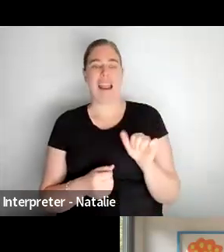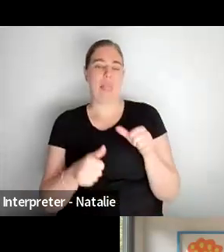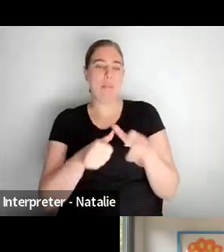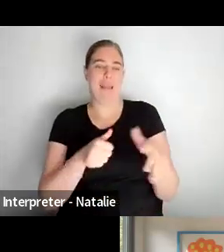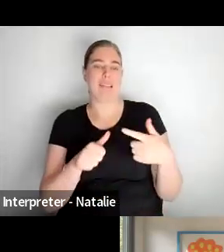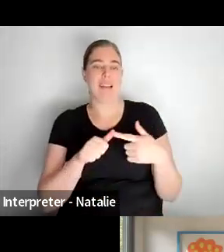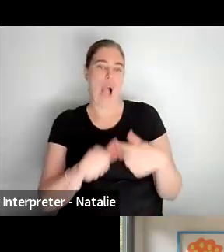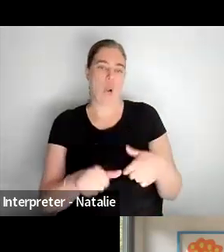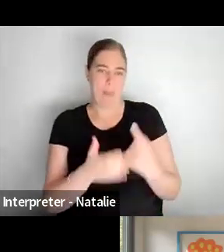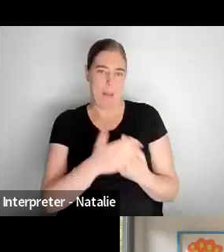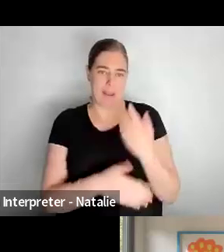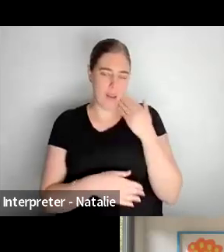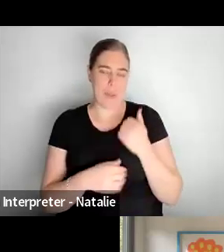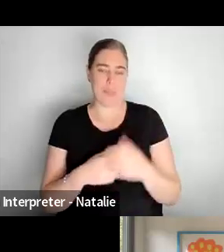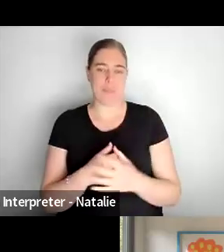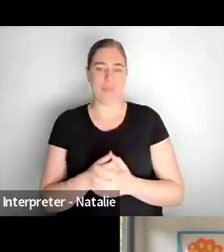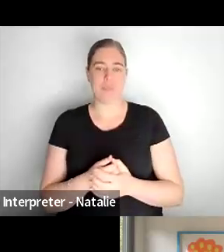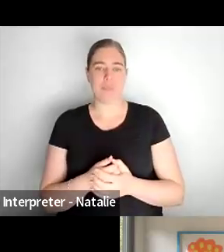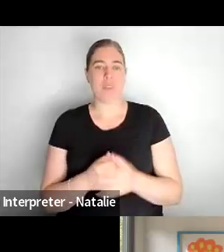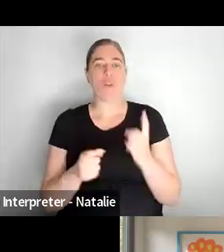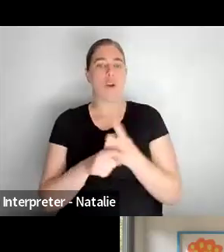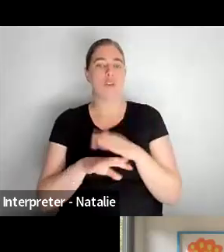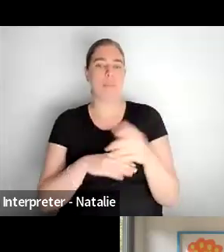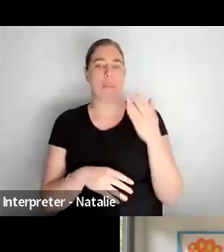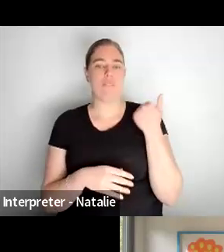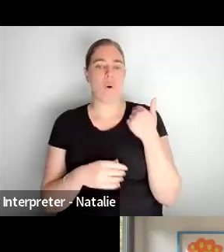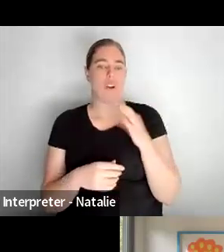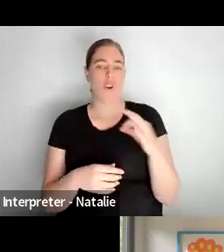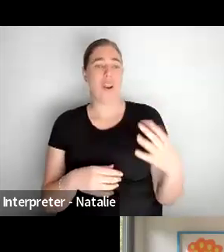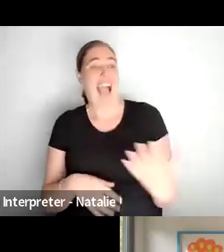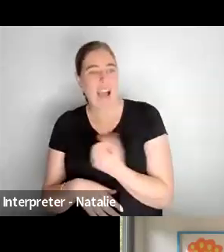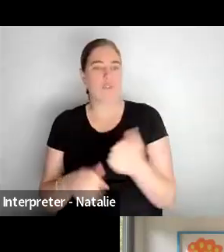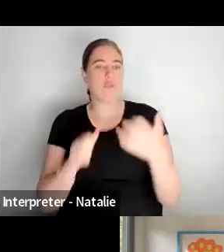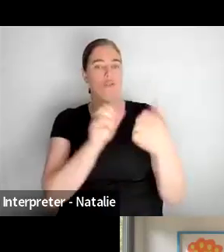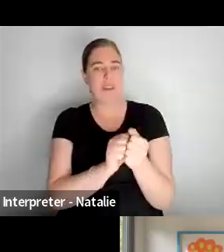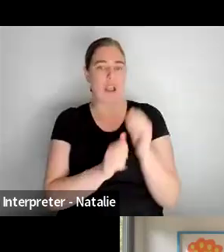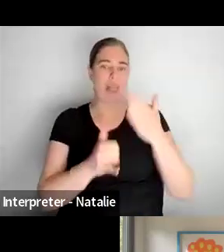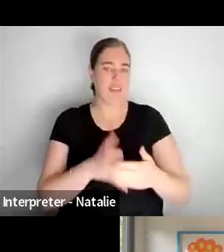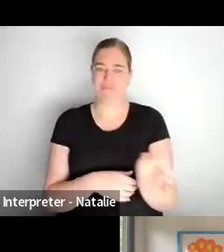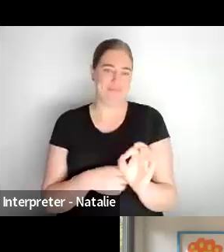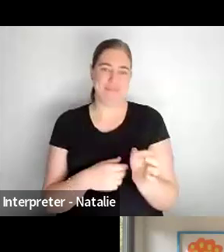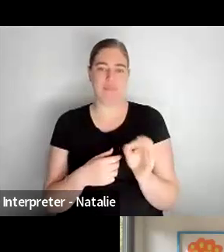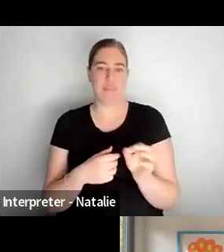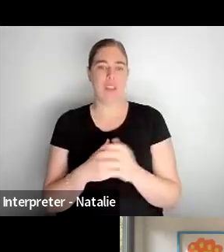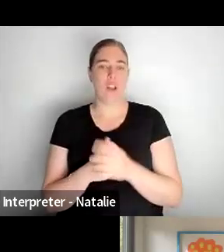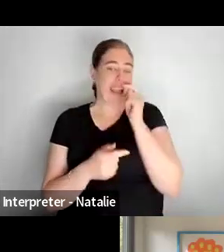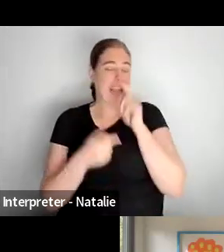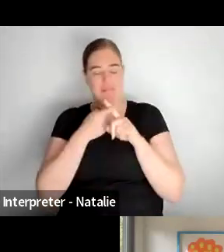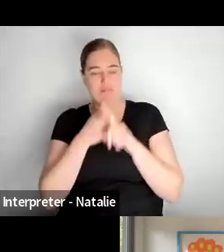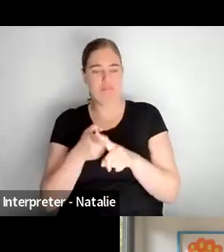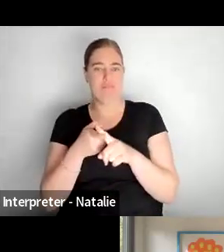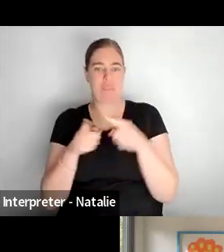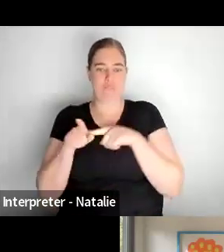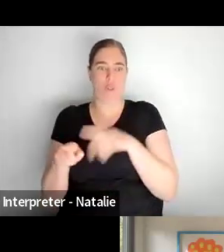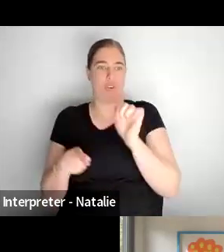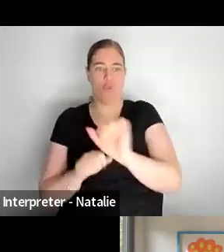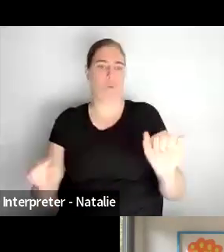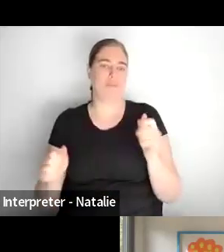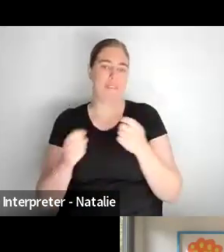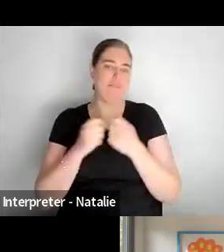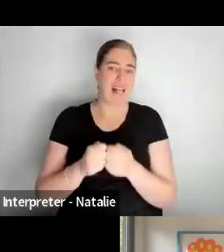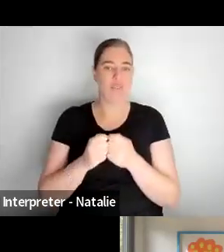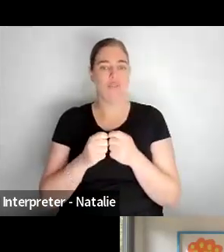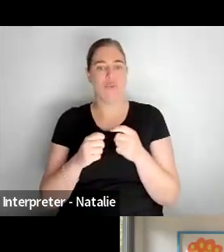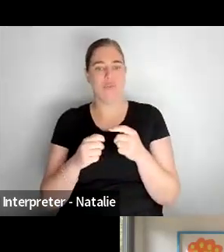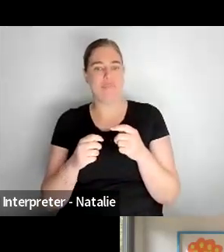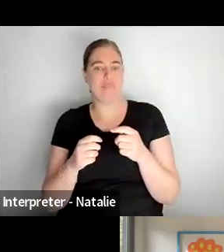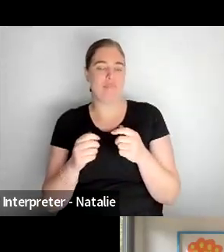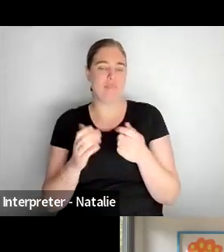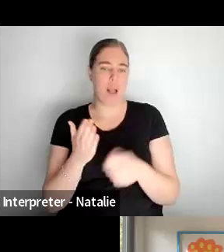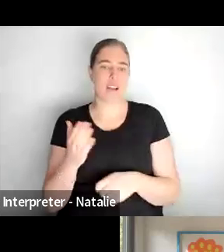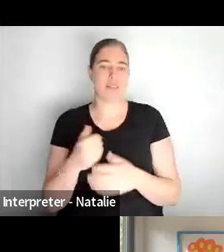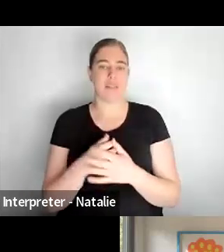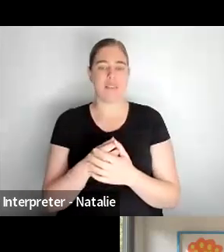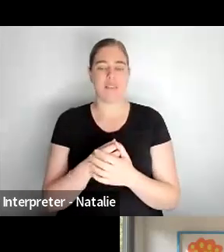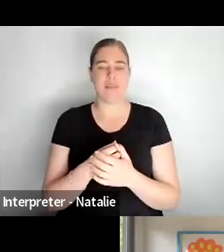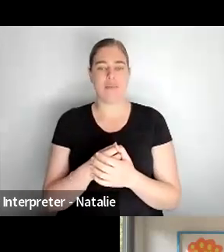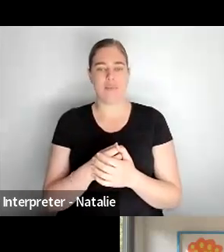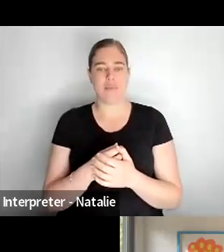I said earlier, we don't have to agree at the end. You can still stick to your morals and stick with